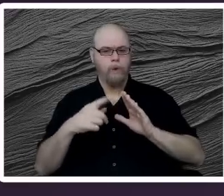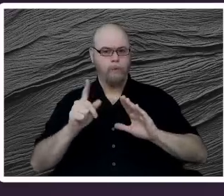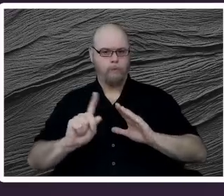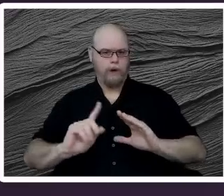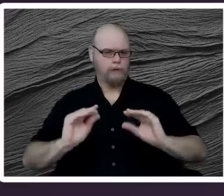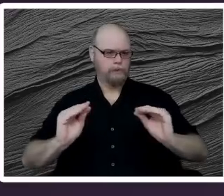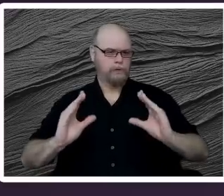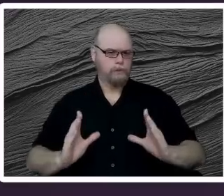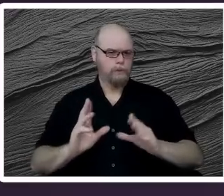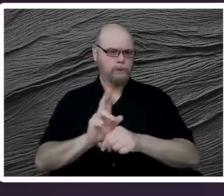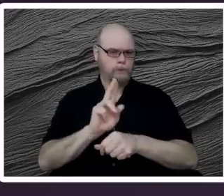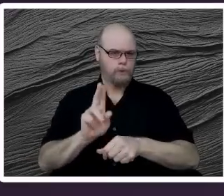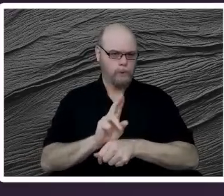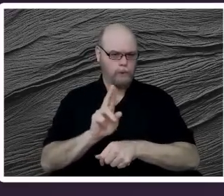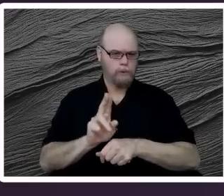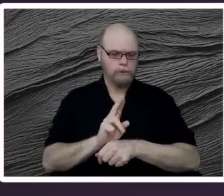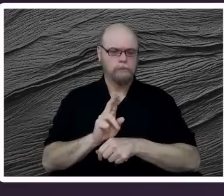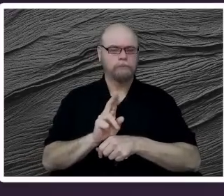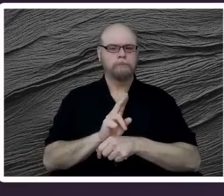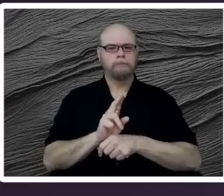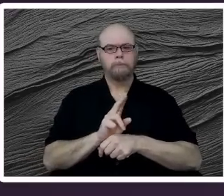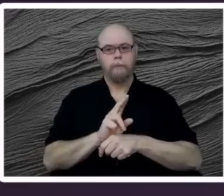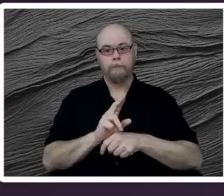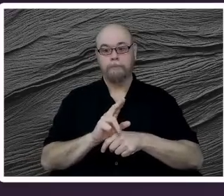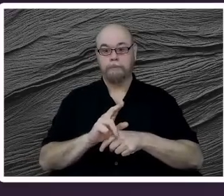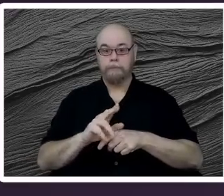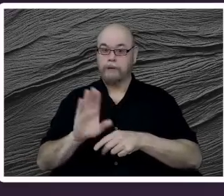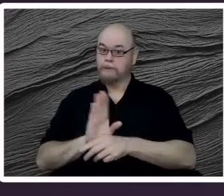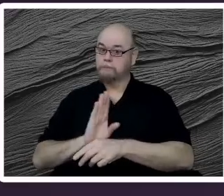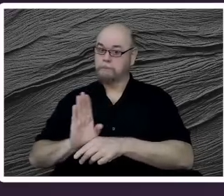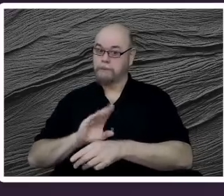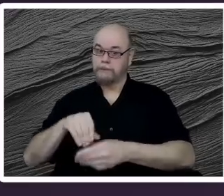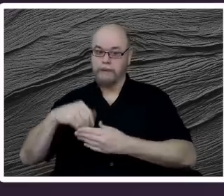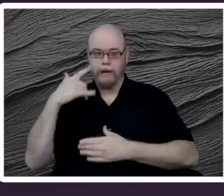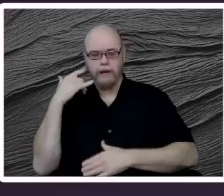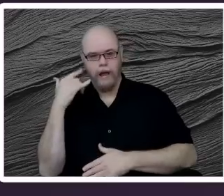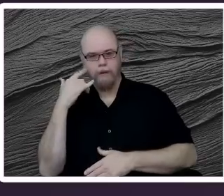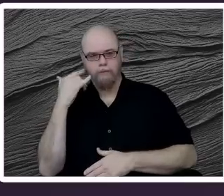you can see it's rather busy in California. But that just has to do with the large size